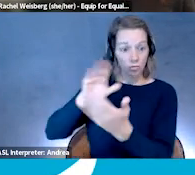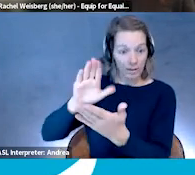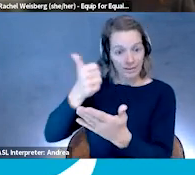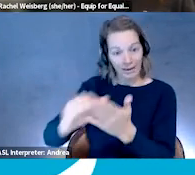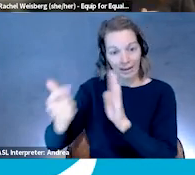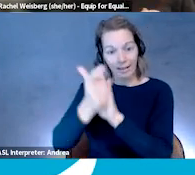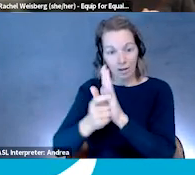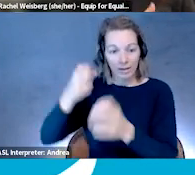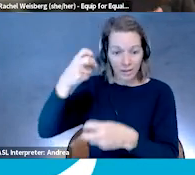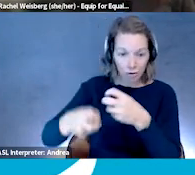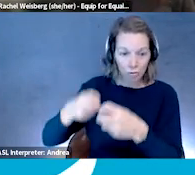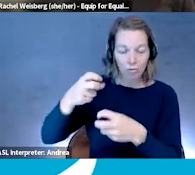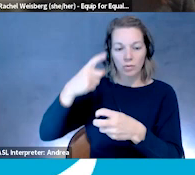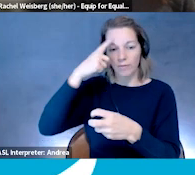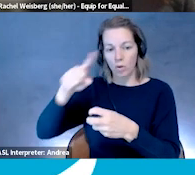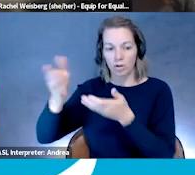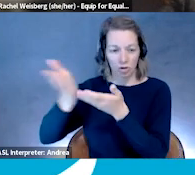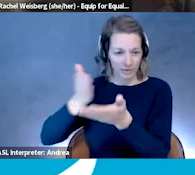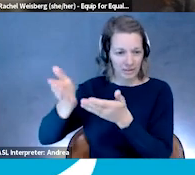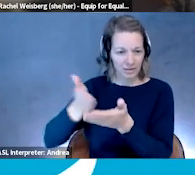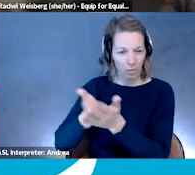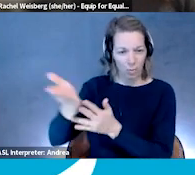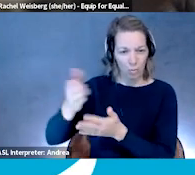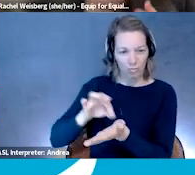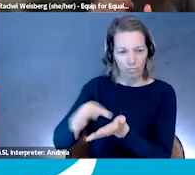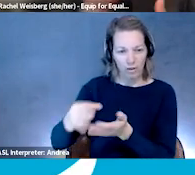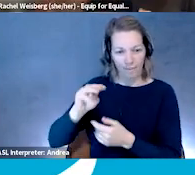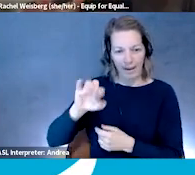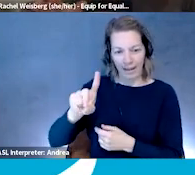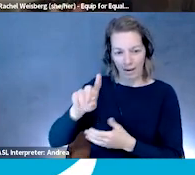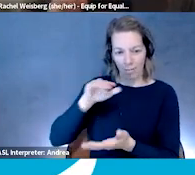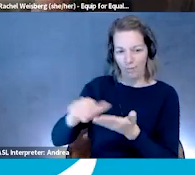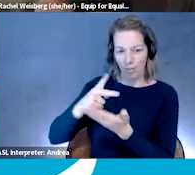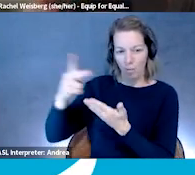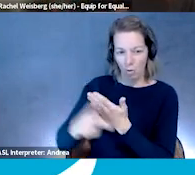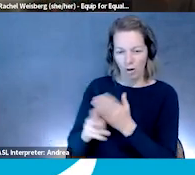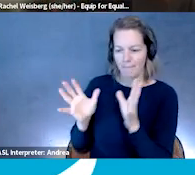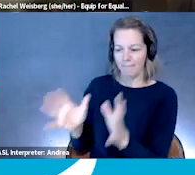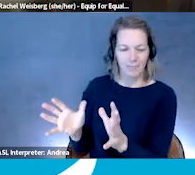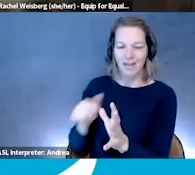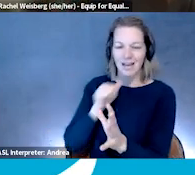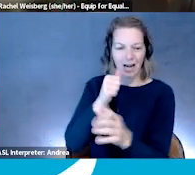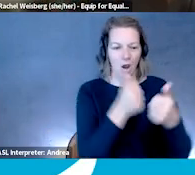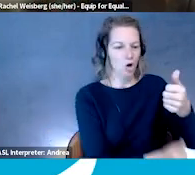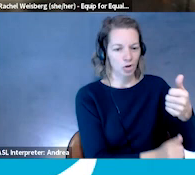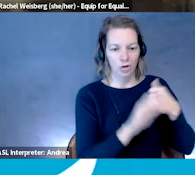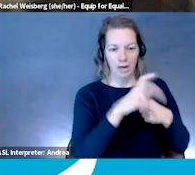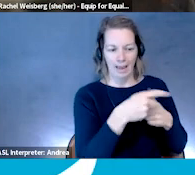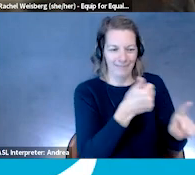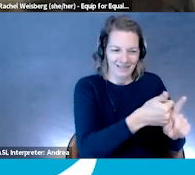THE -- WE HELP FOLKS GET ADDRESS ANY LEGAL BARRIERS TO GET SERVICES THROUGH